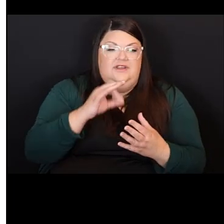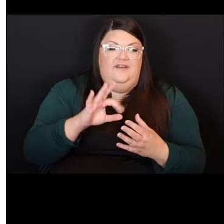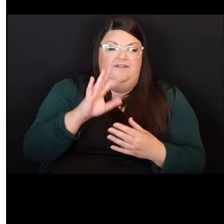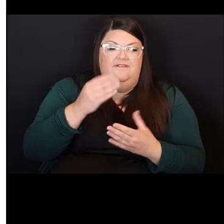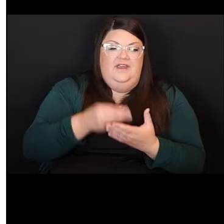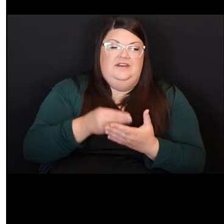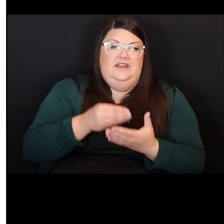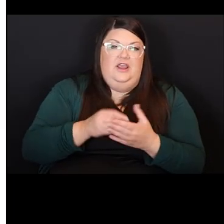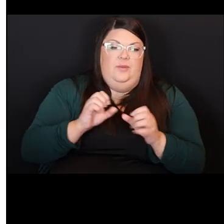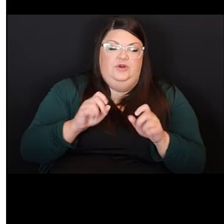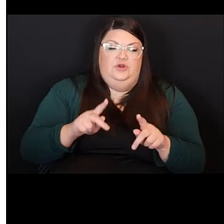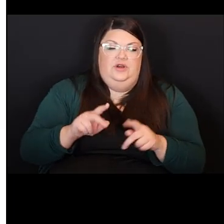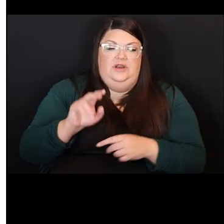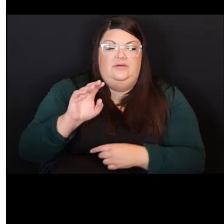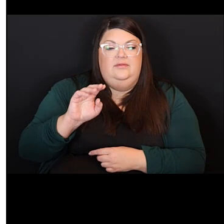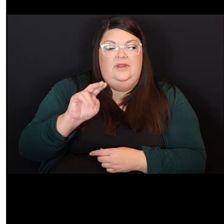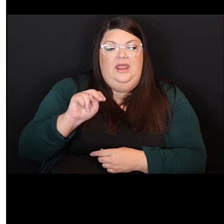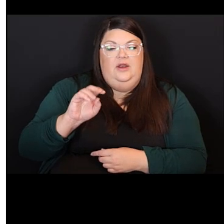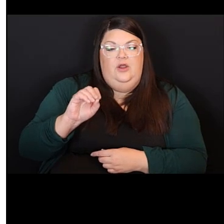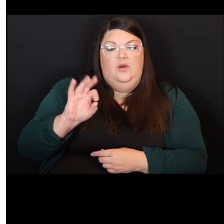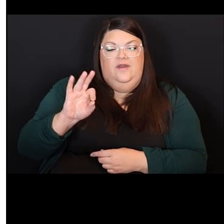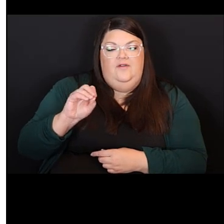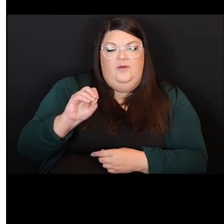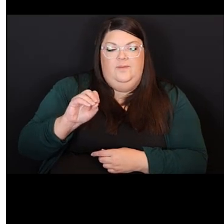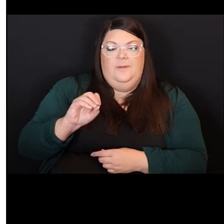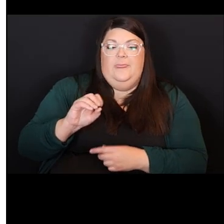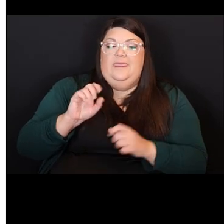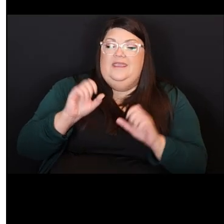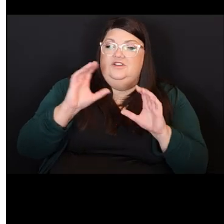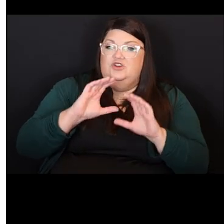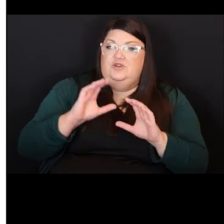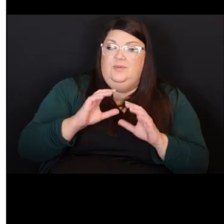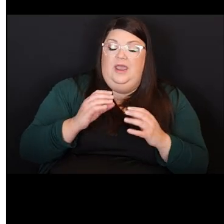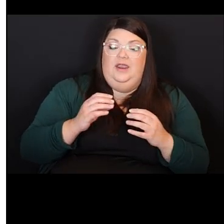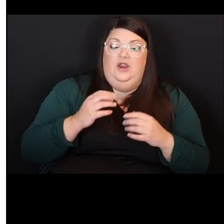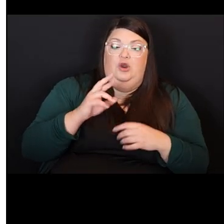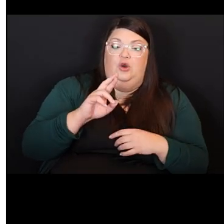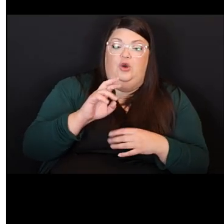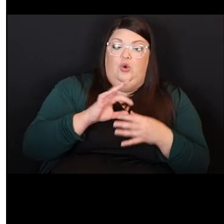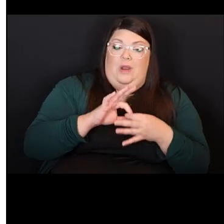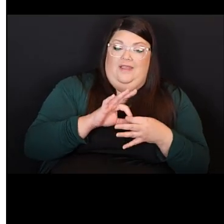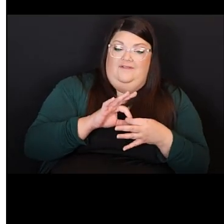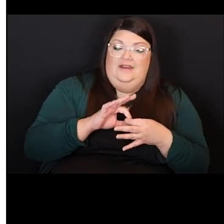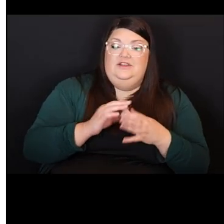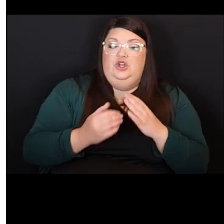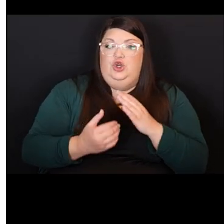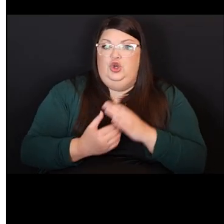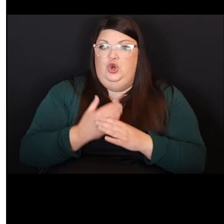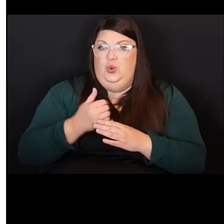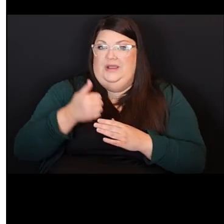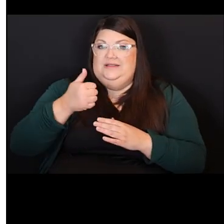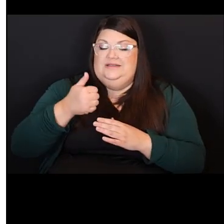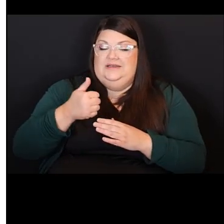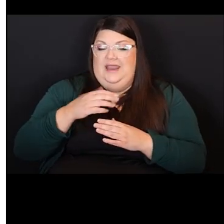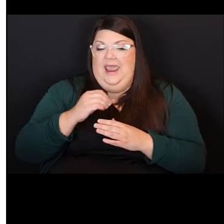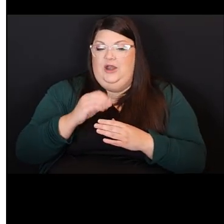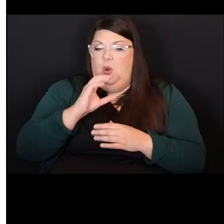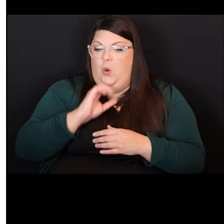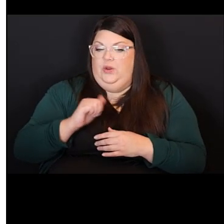(NOFO), you may search by Relevant, Newest, and Oldest. Please look for the initial